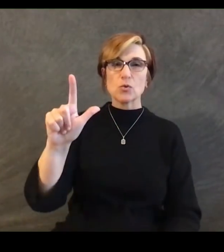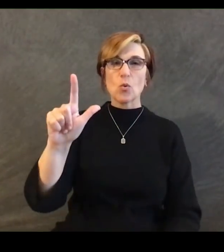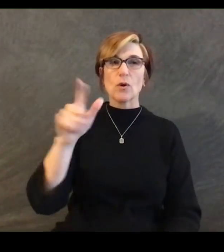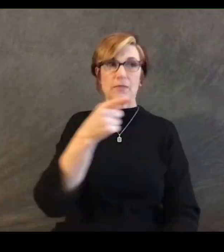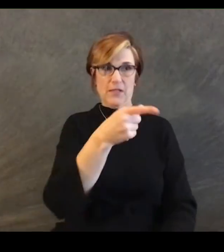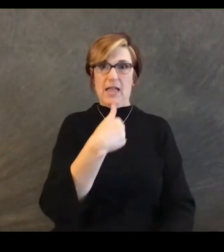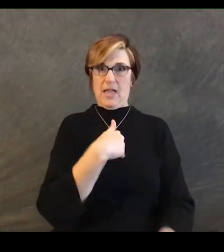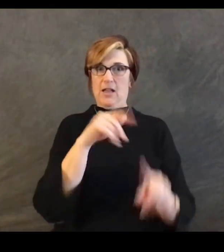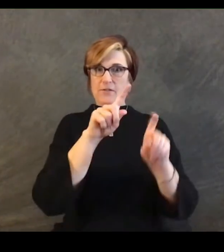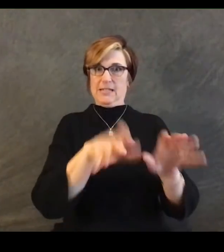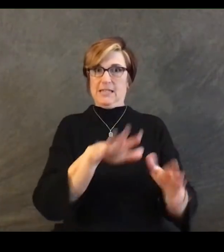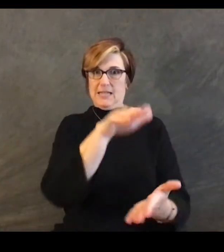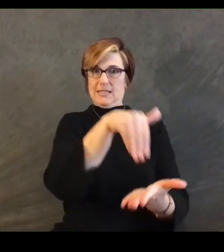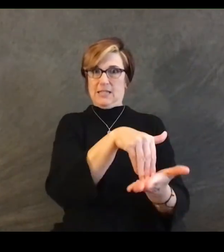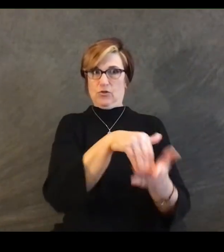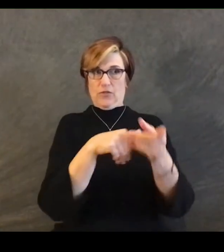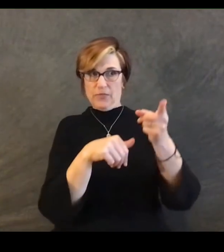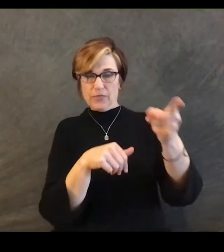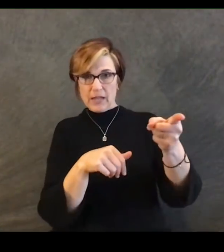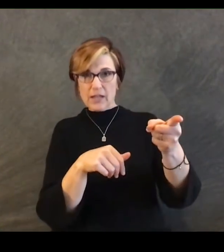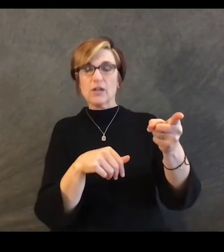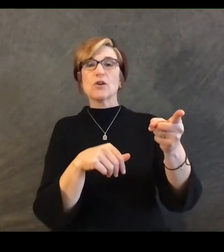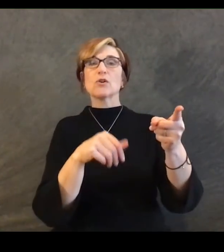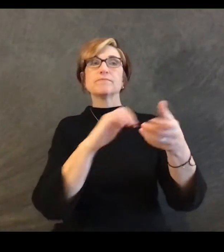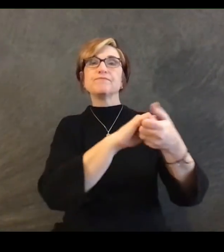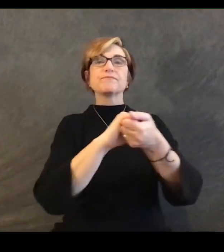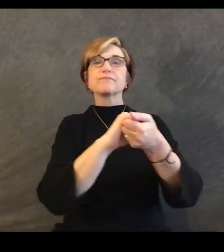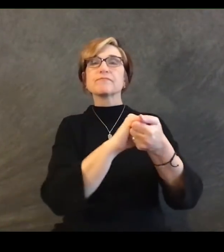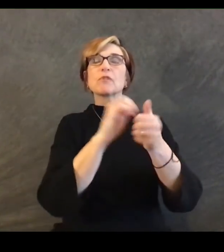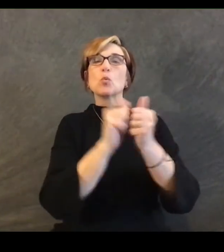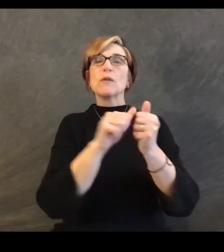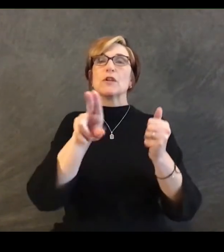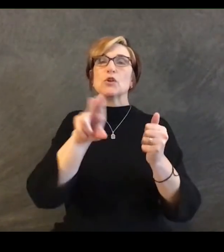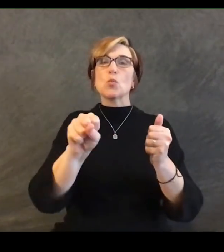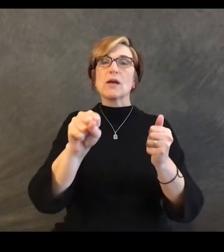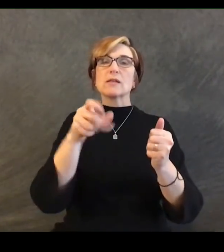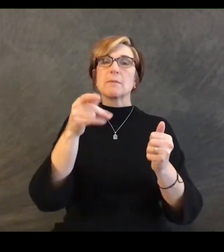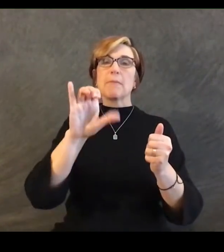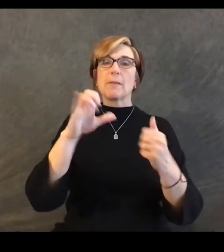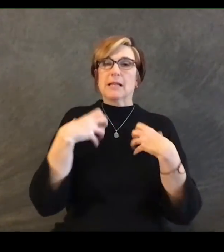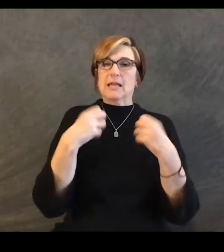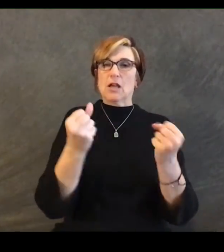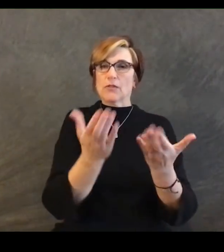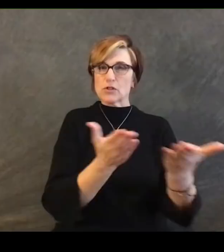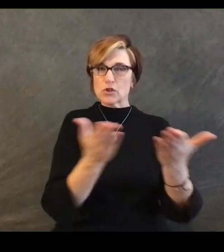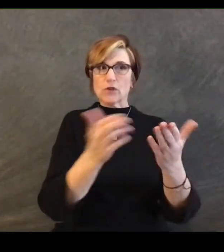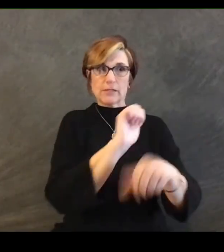in cooperation with the US Public Health Service we remind every governor and